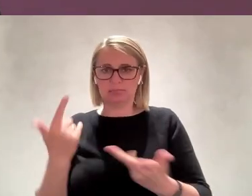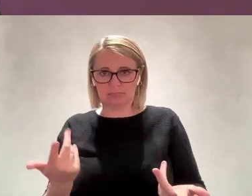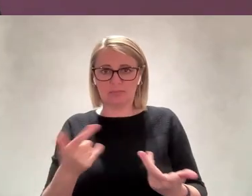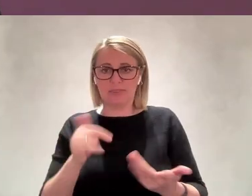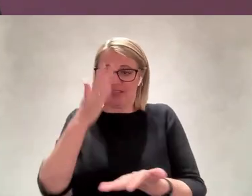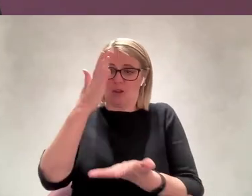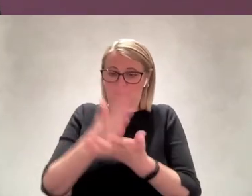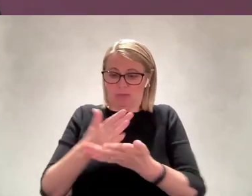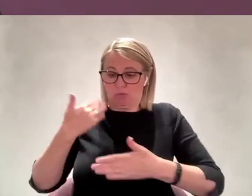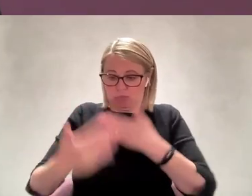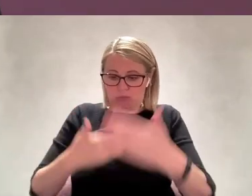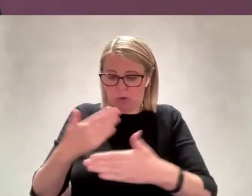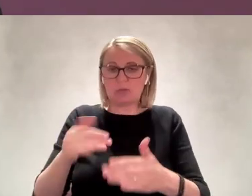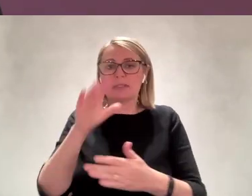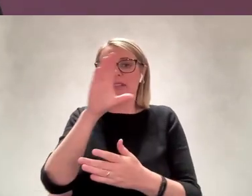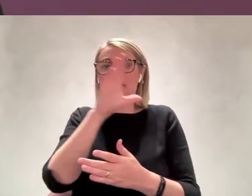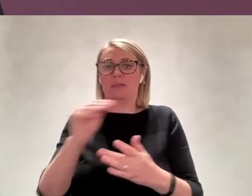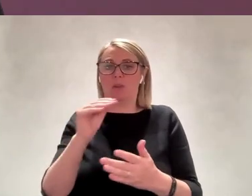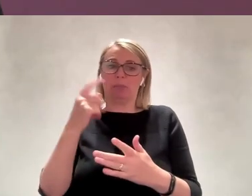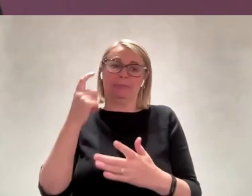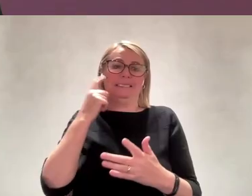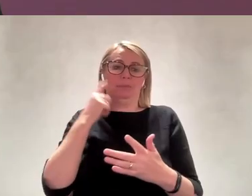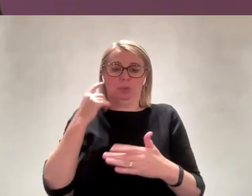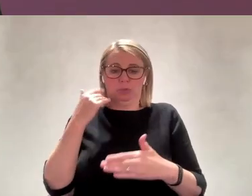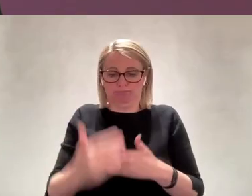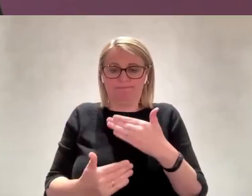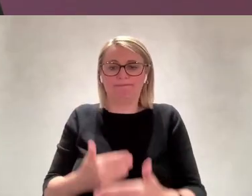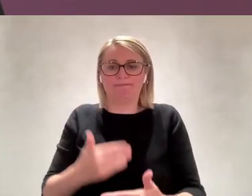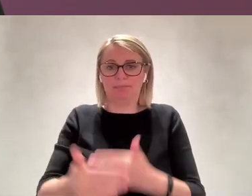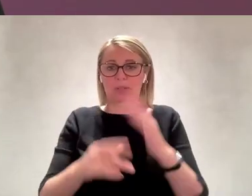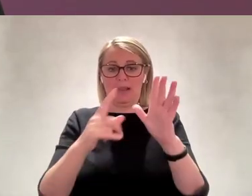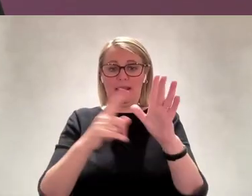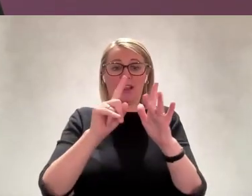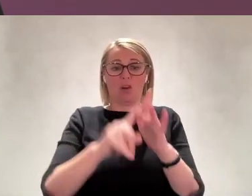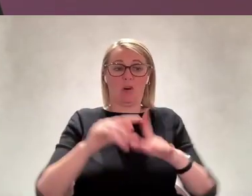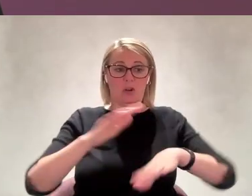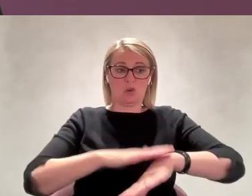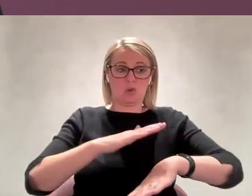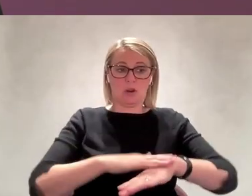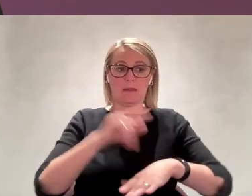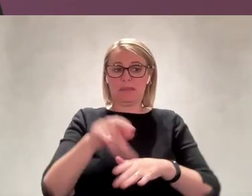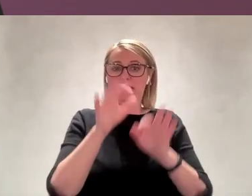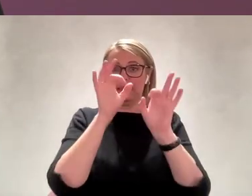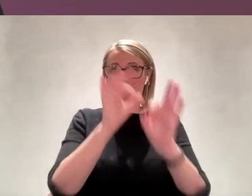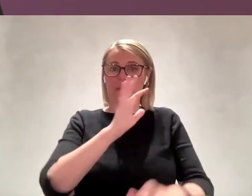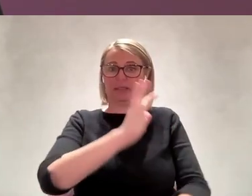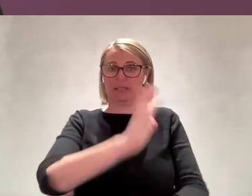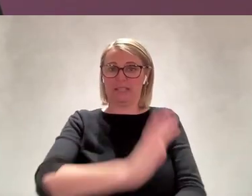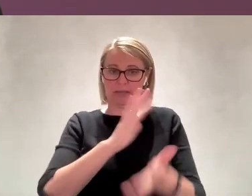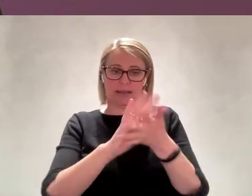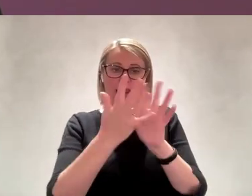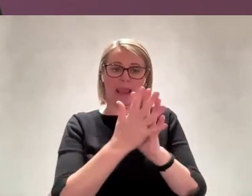and that real progress comes from simplification. In the AI era, Dave is especially interested in